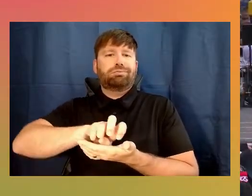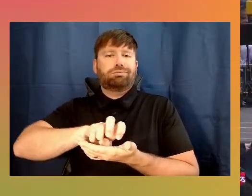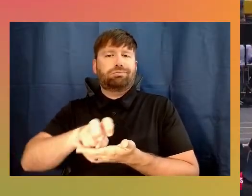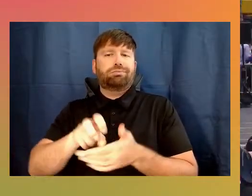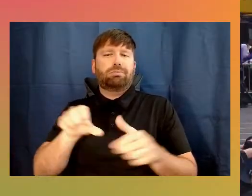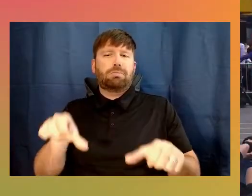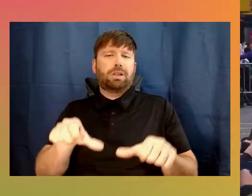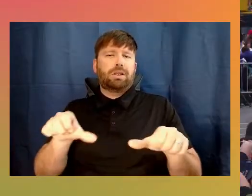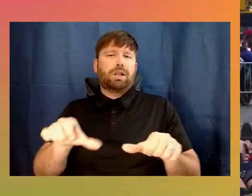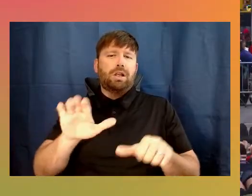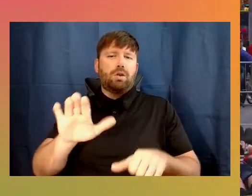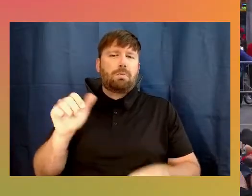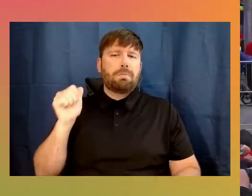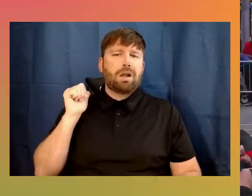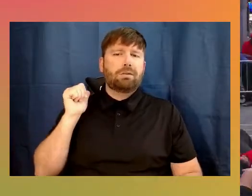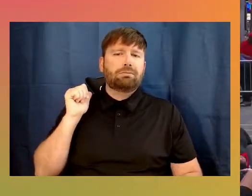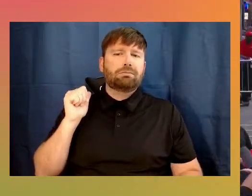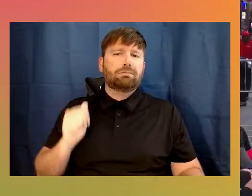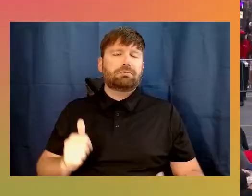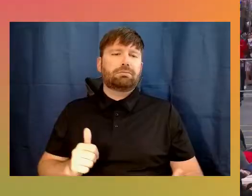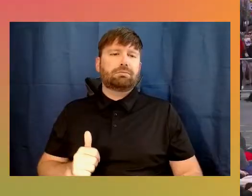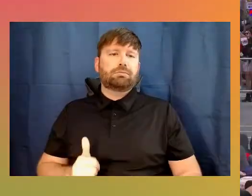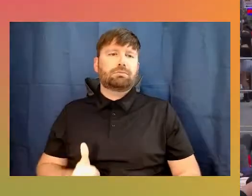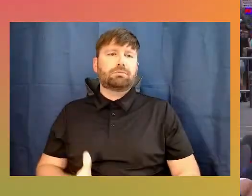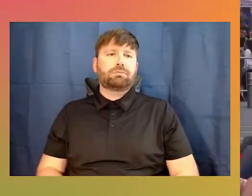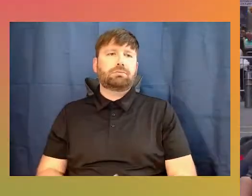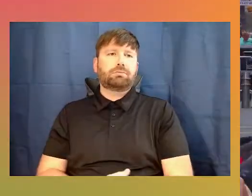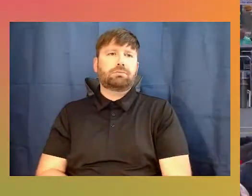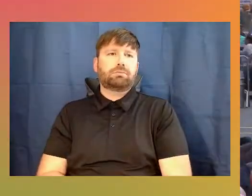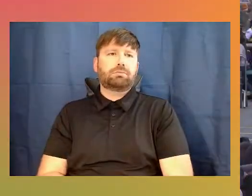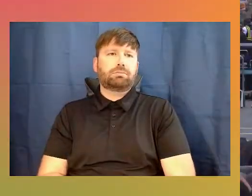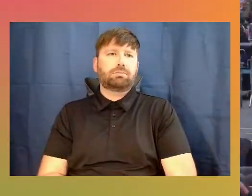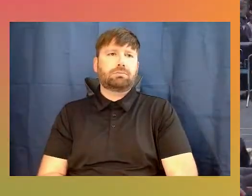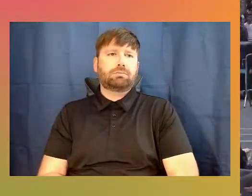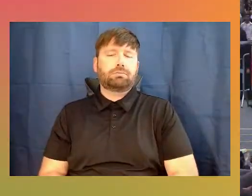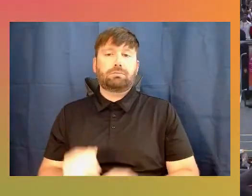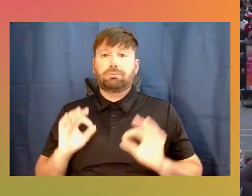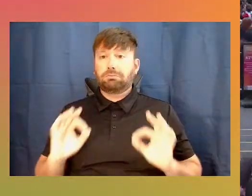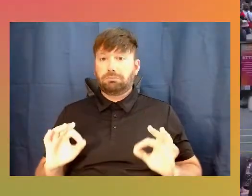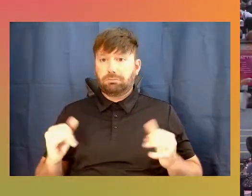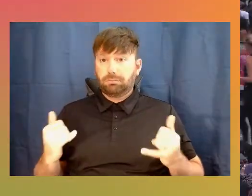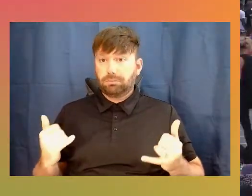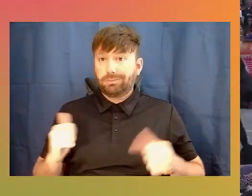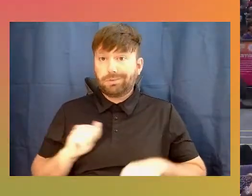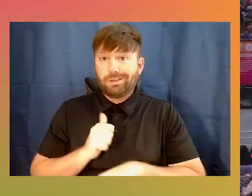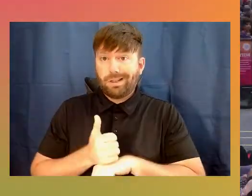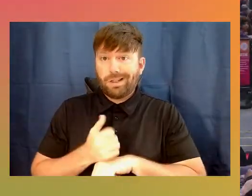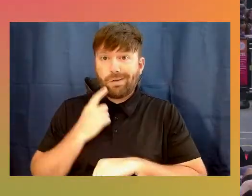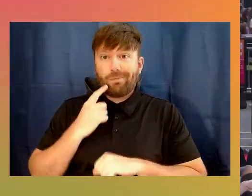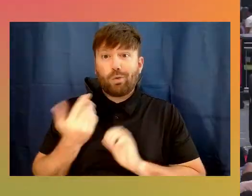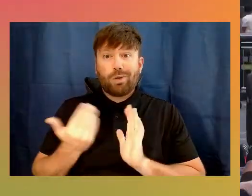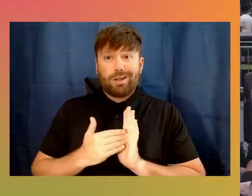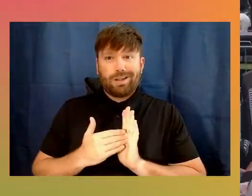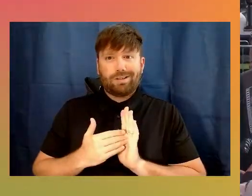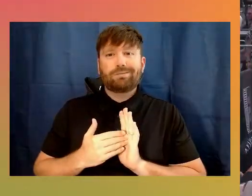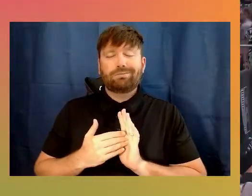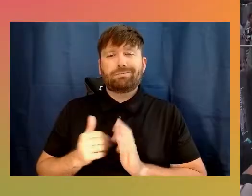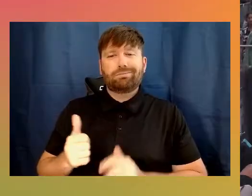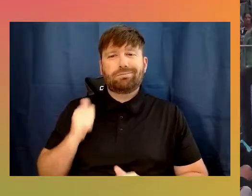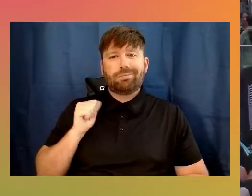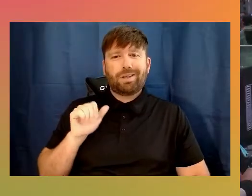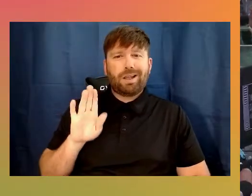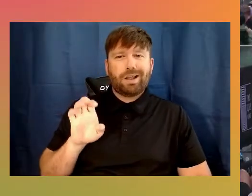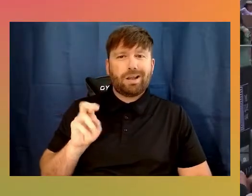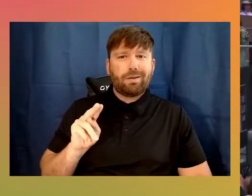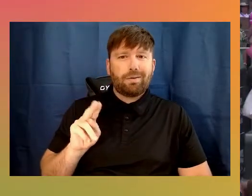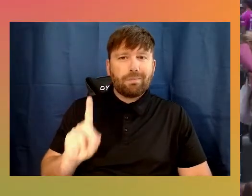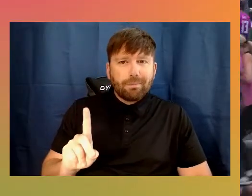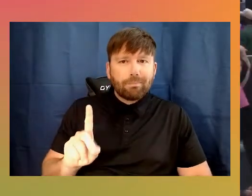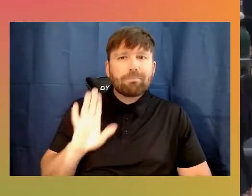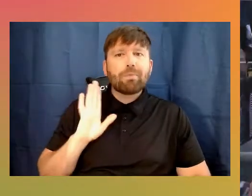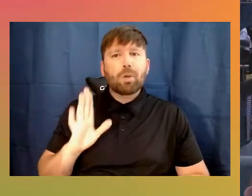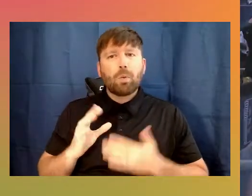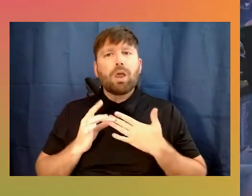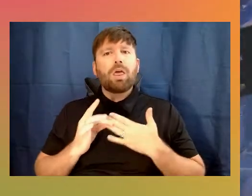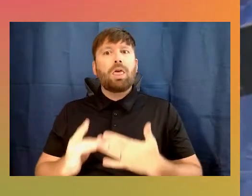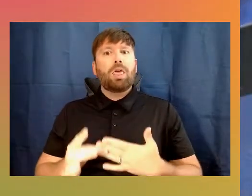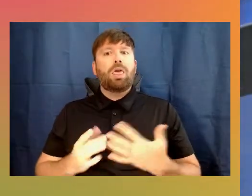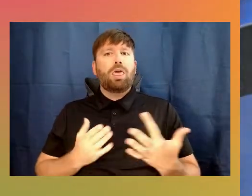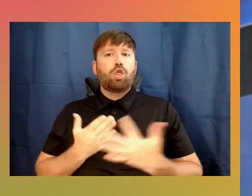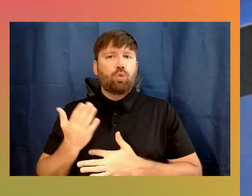THE LEG SIDE TO SIDE.